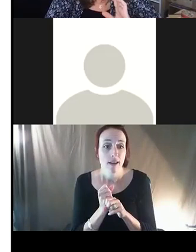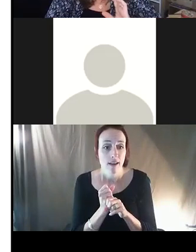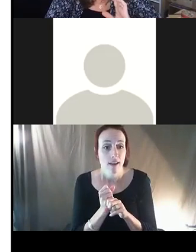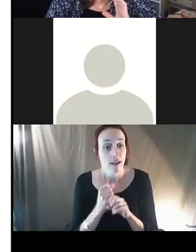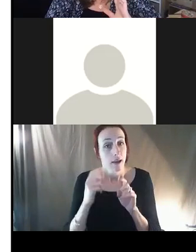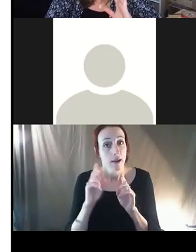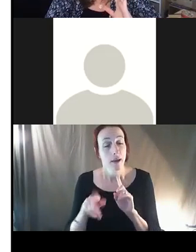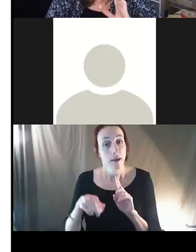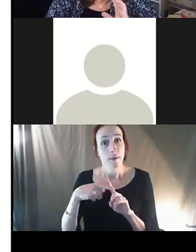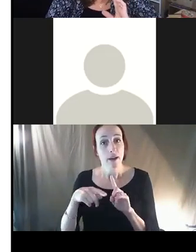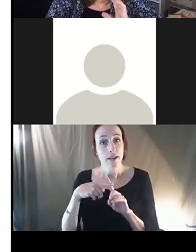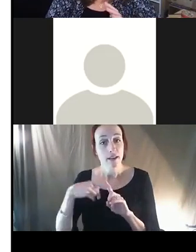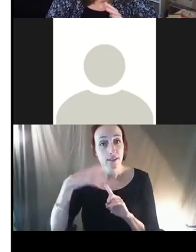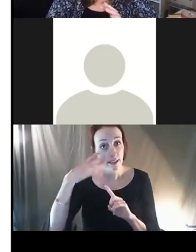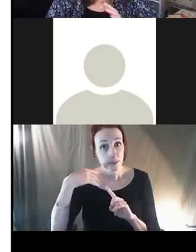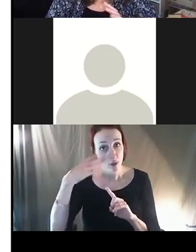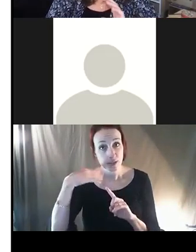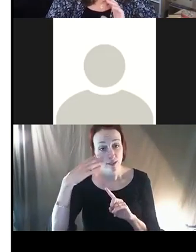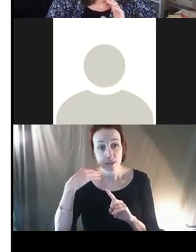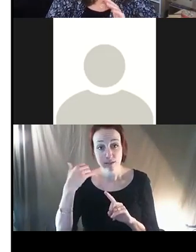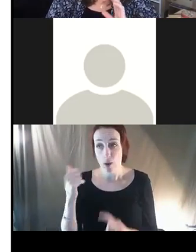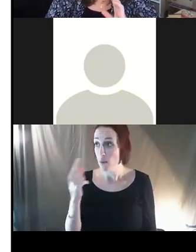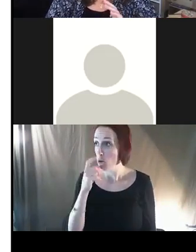experiences for anybody with a brain in cognitive